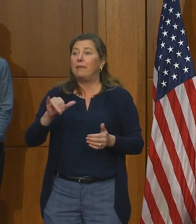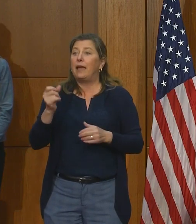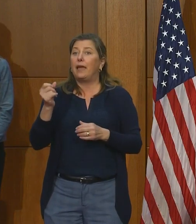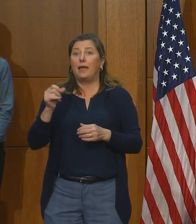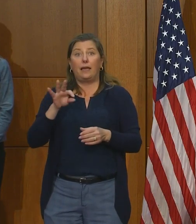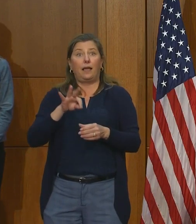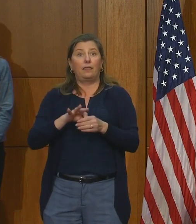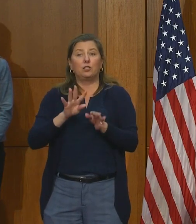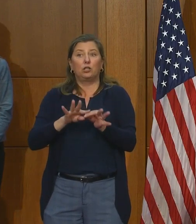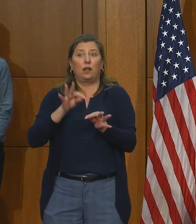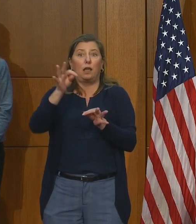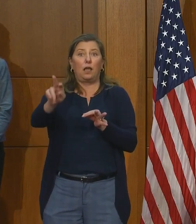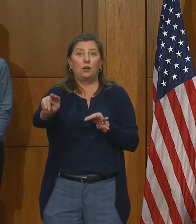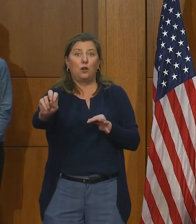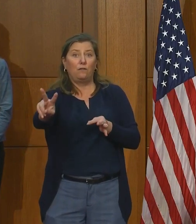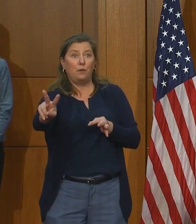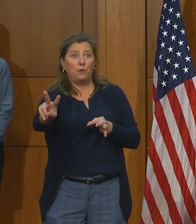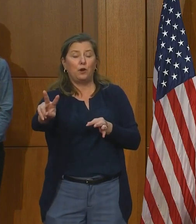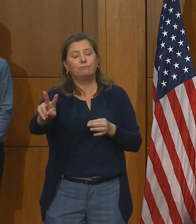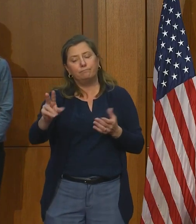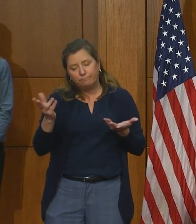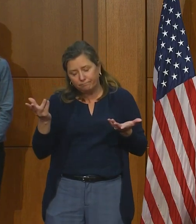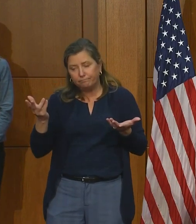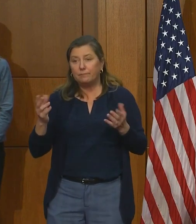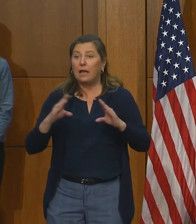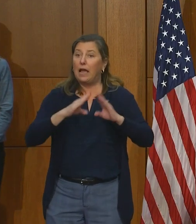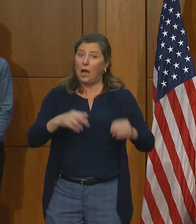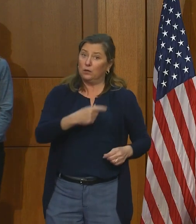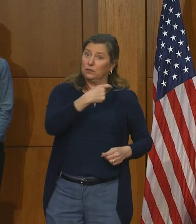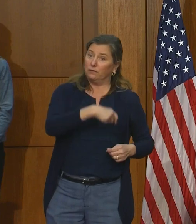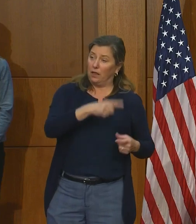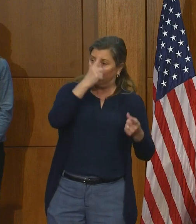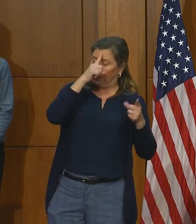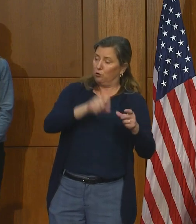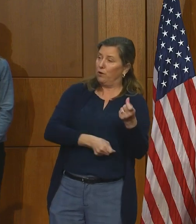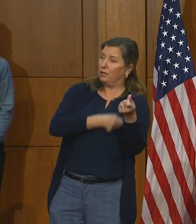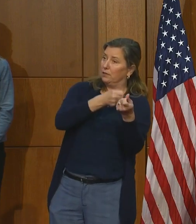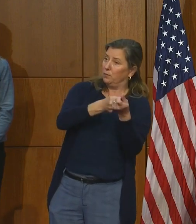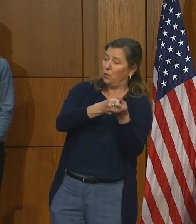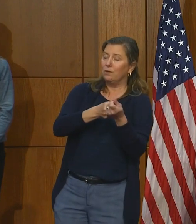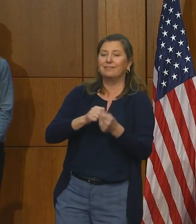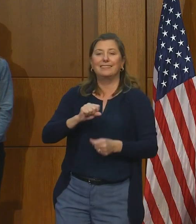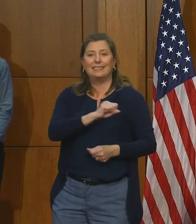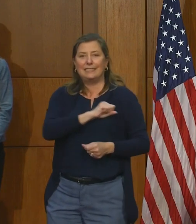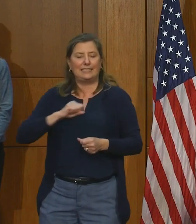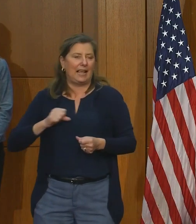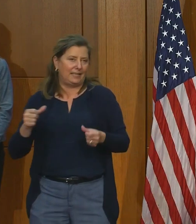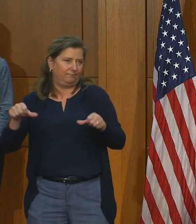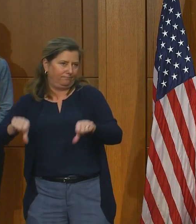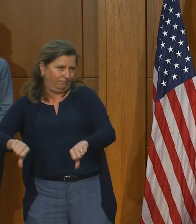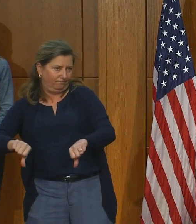RECOMMENDED- THAT THE MAY ELECTION BE MOVED TO NOVEMBER-